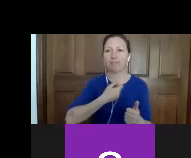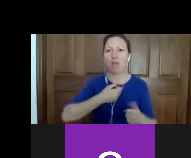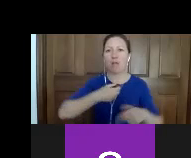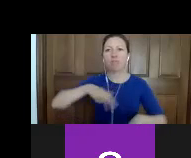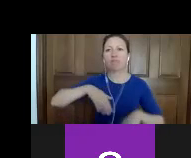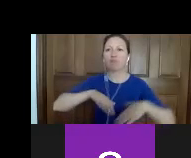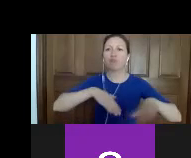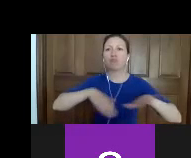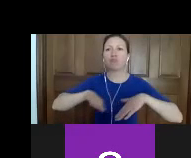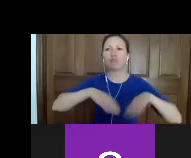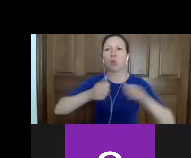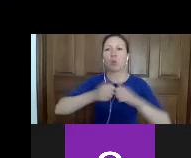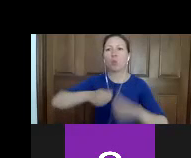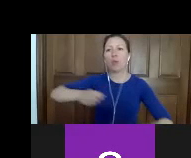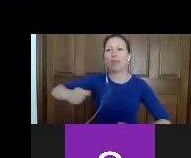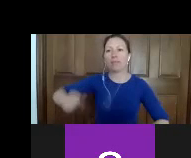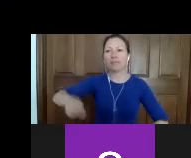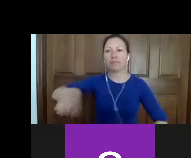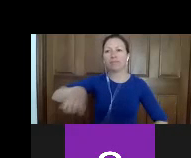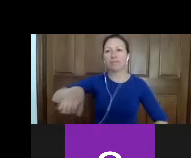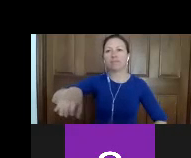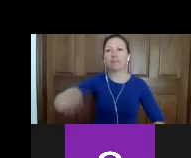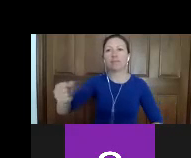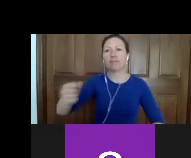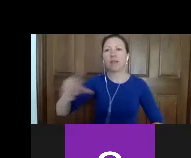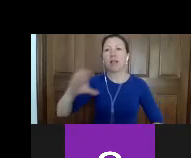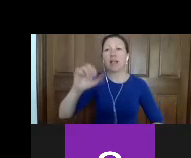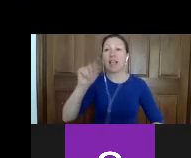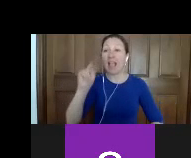you to wait until your meeting with the person in person to talk about that. You might even